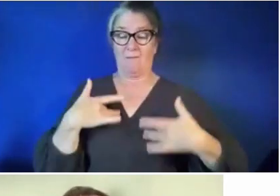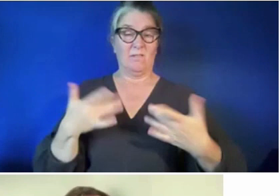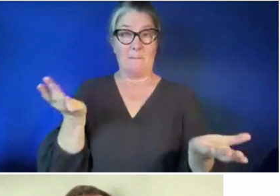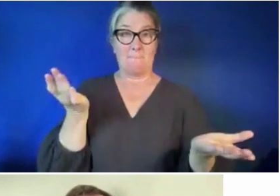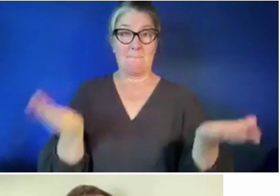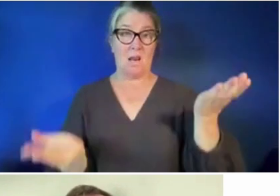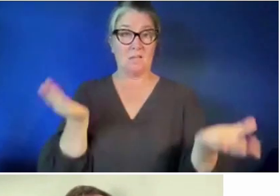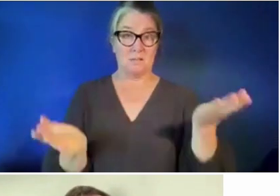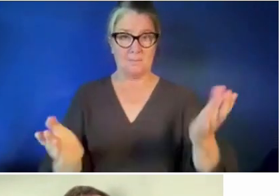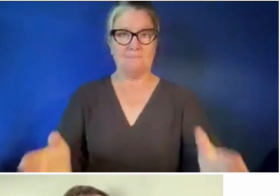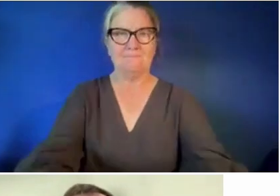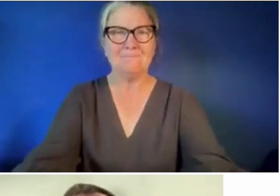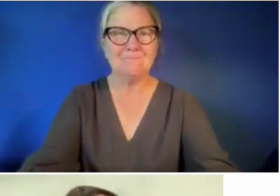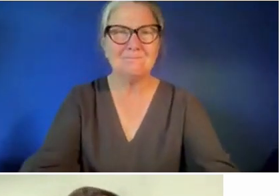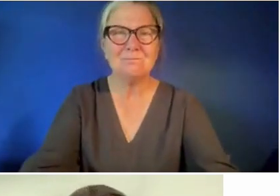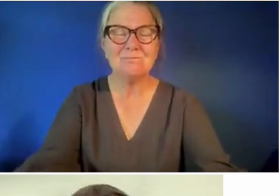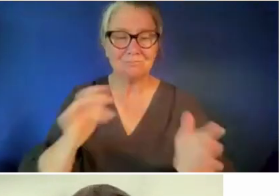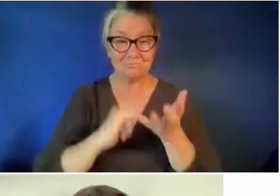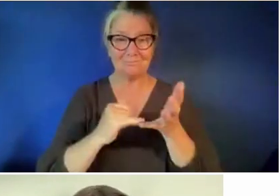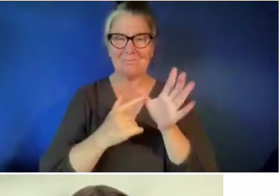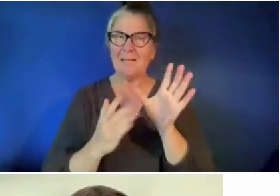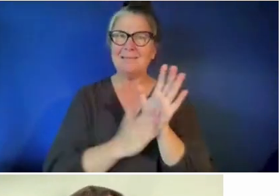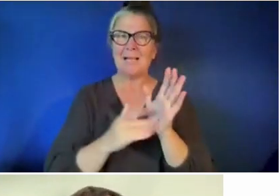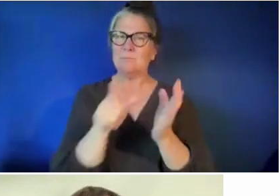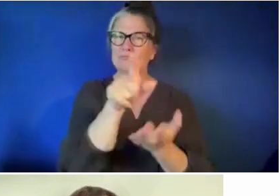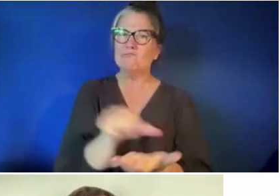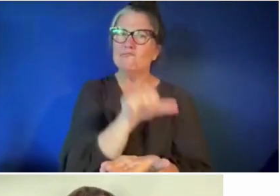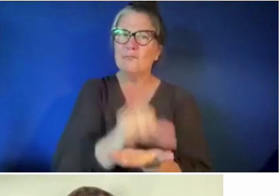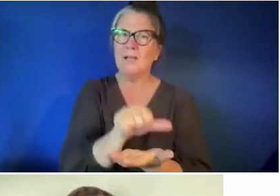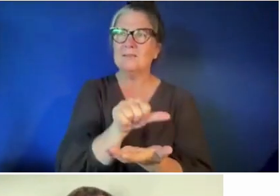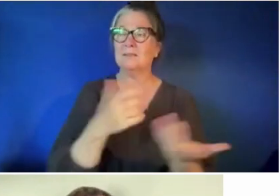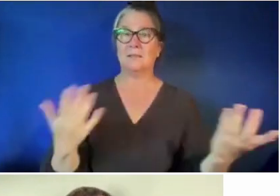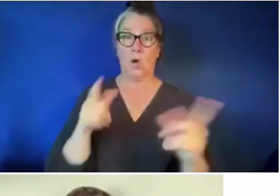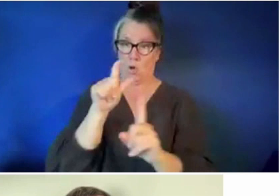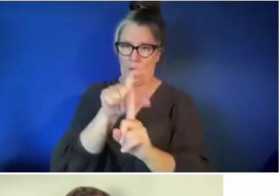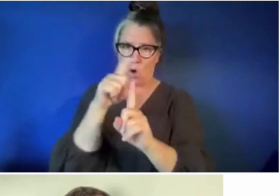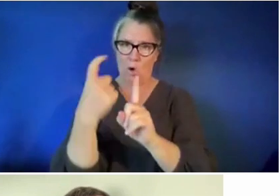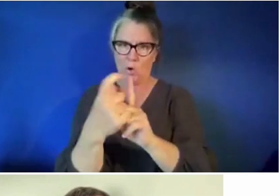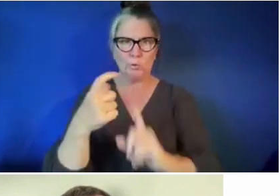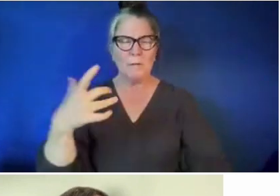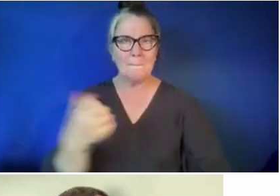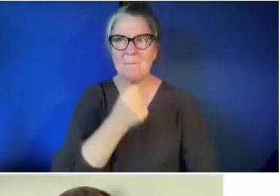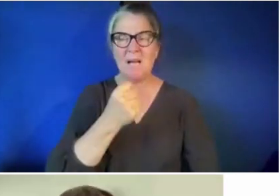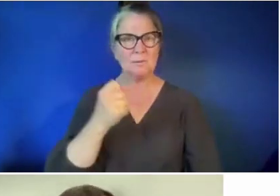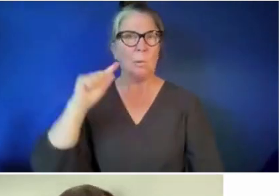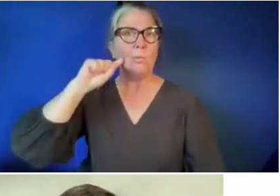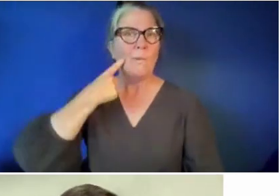that you have to be intentional about culture. Some of the challenges that people experience